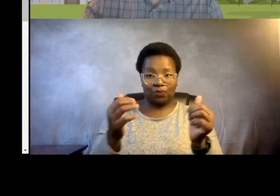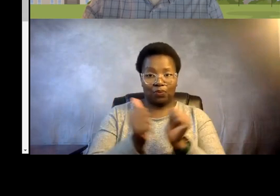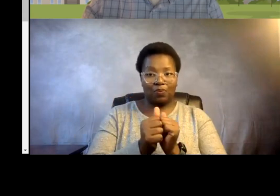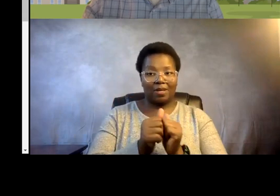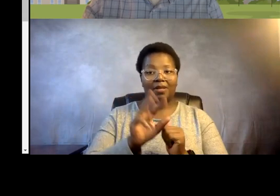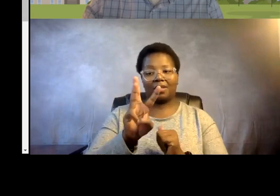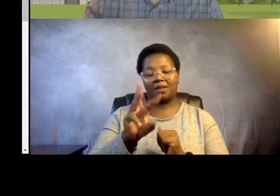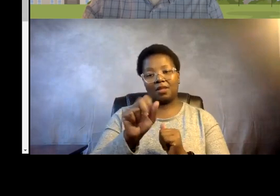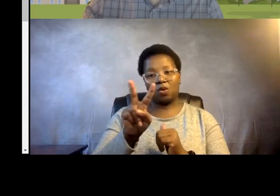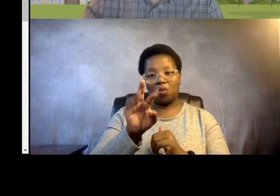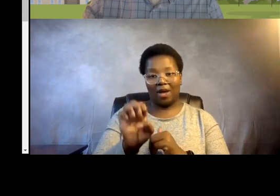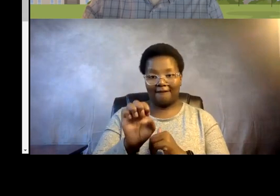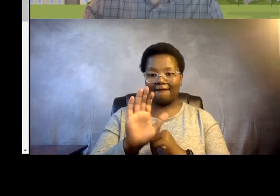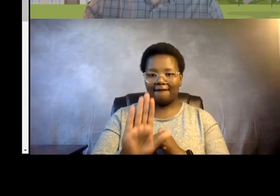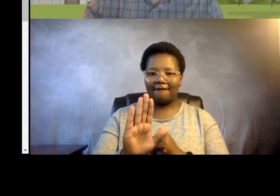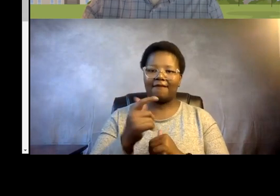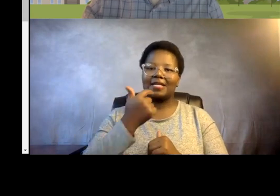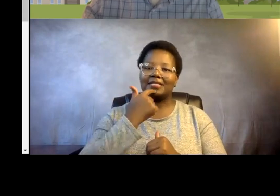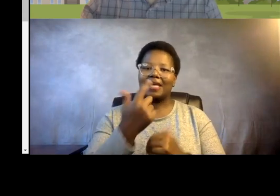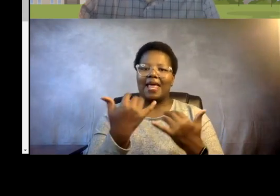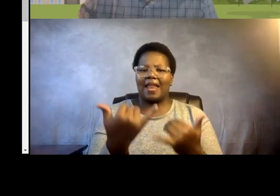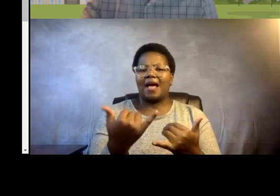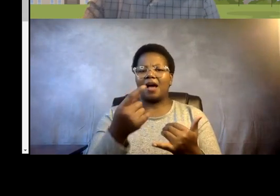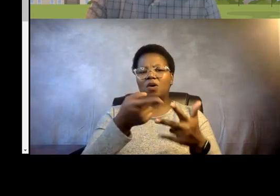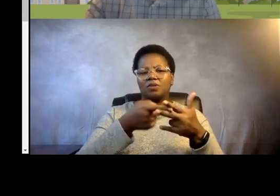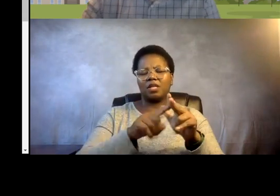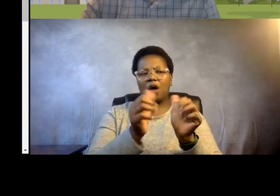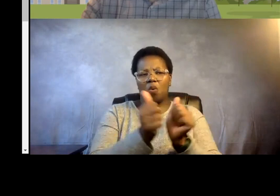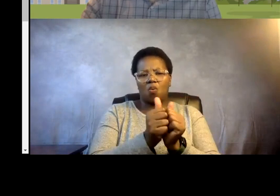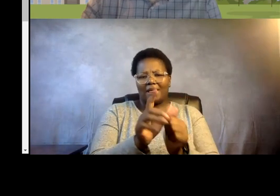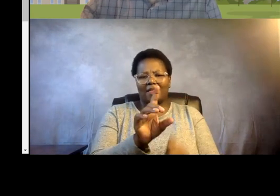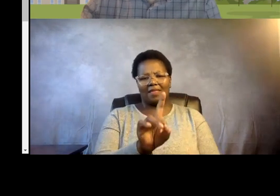default state, you know, one of the 15 or of different possible states, but the one